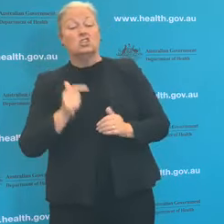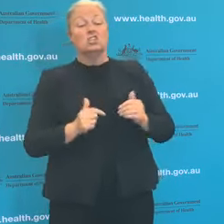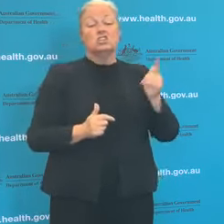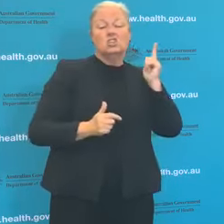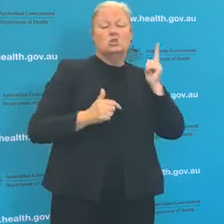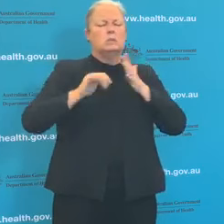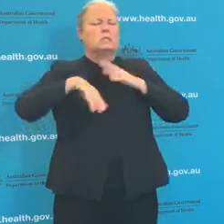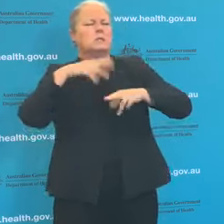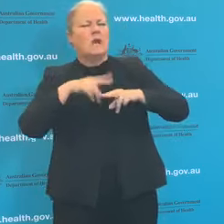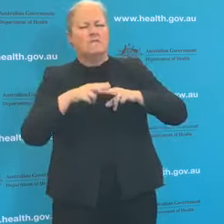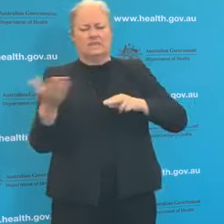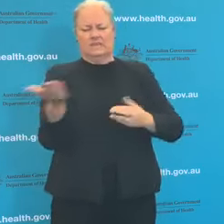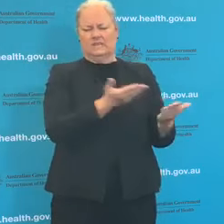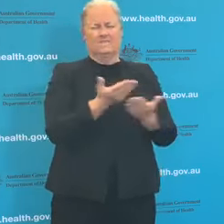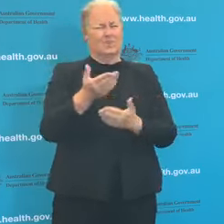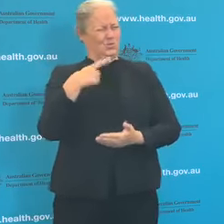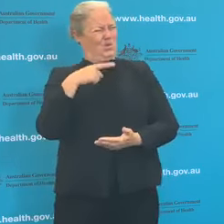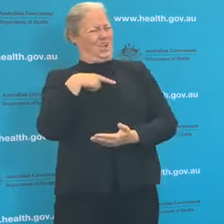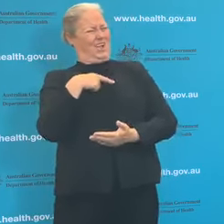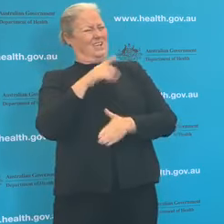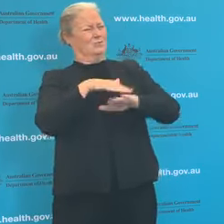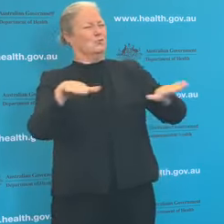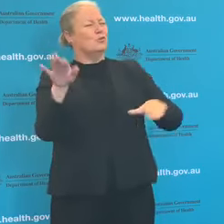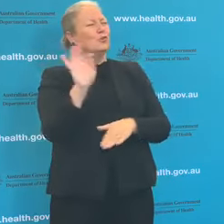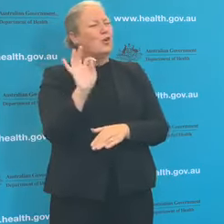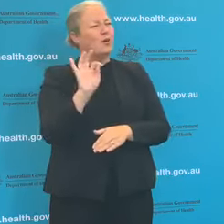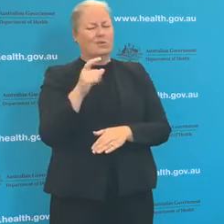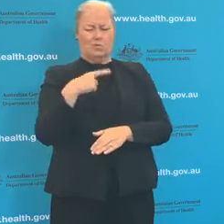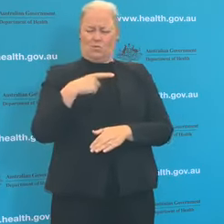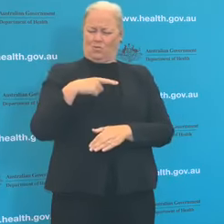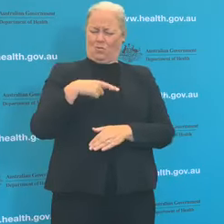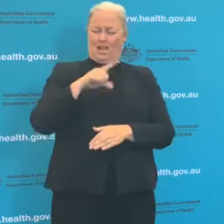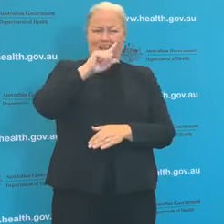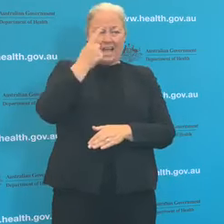Why not the kids? Why are the kids any less likely to transmit than the adults?